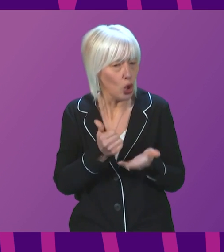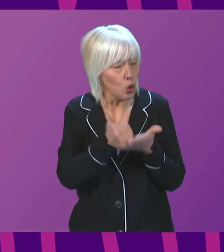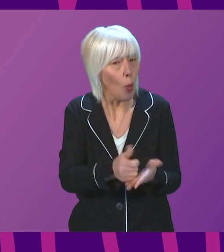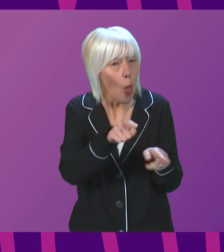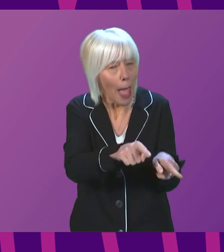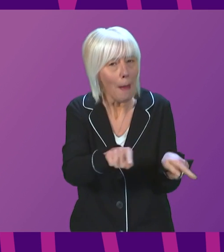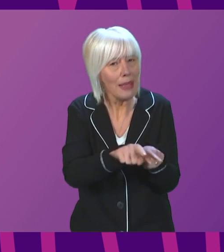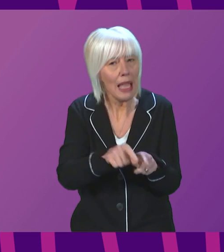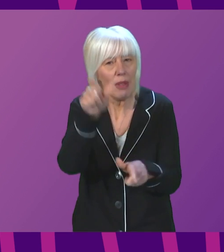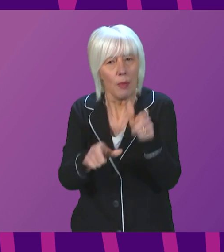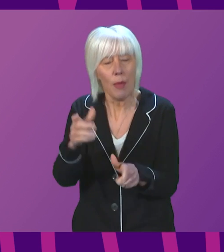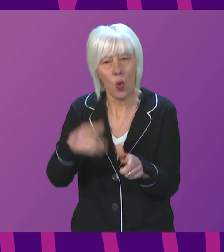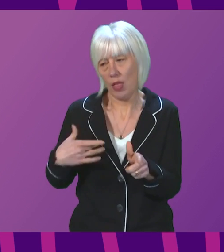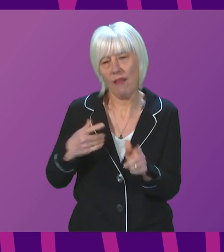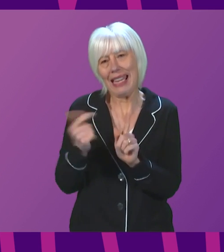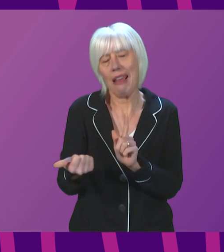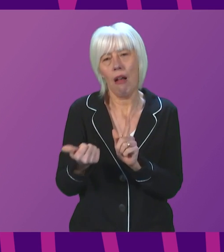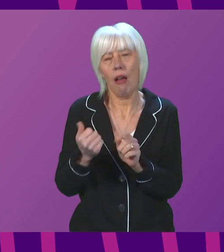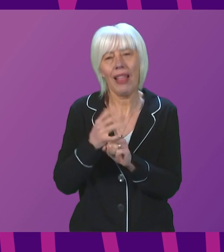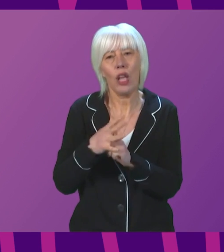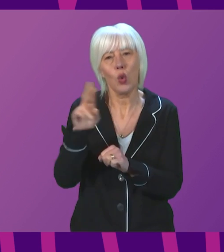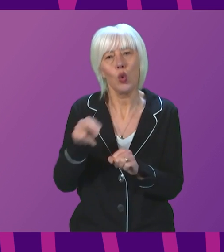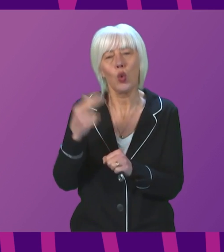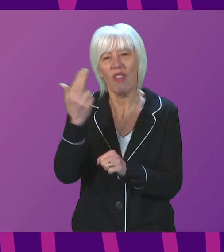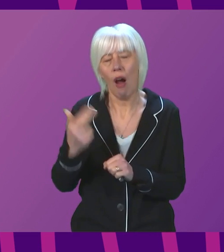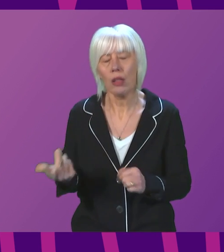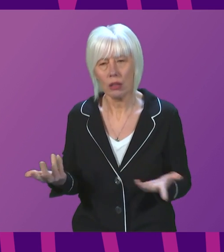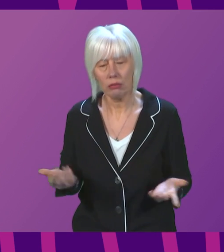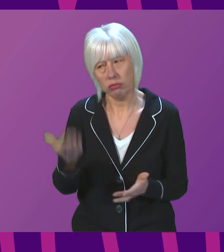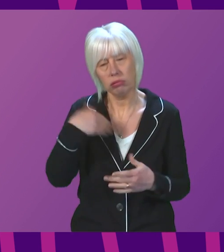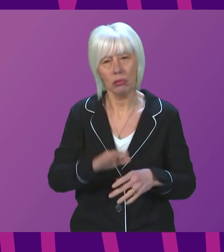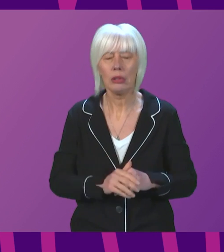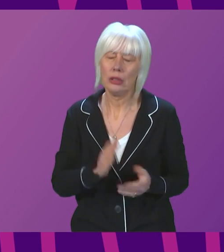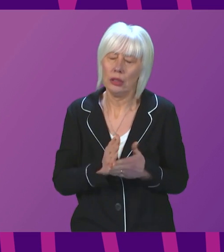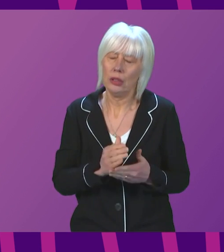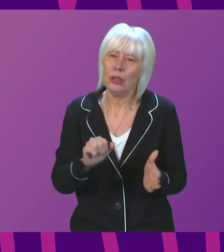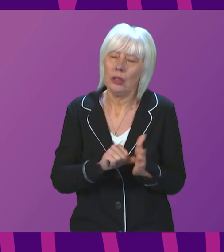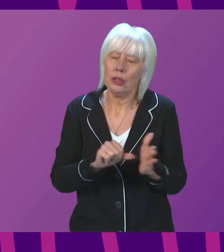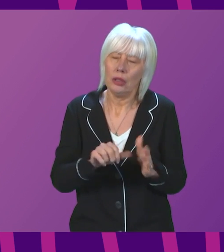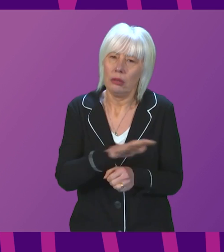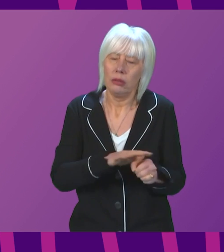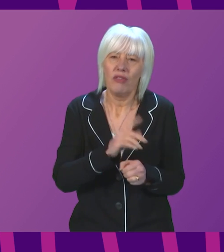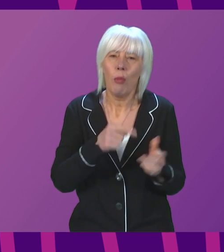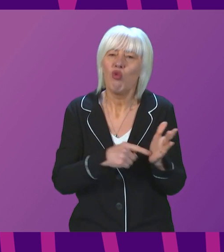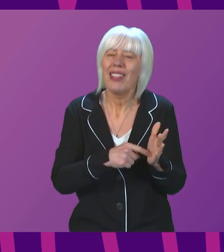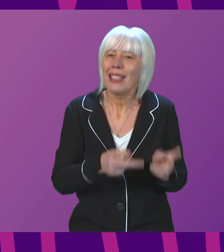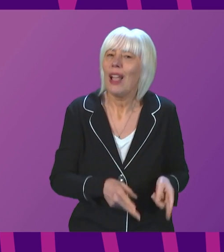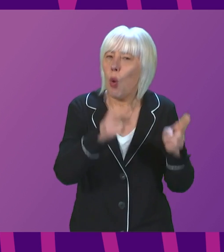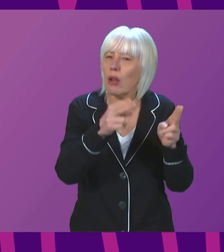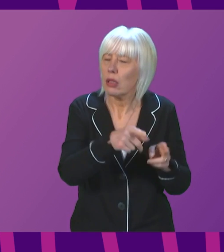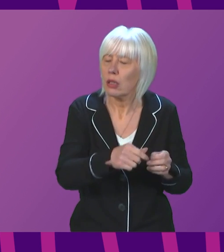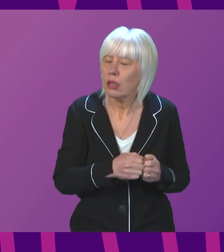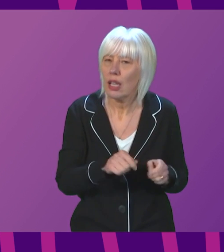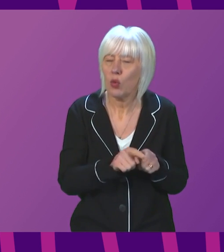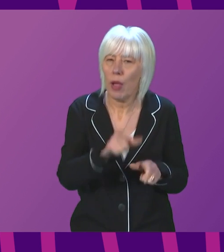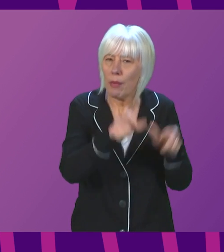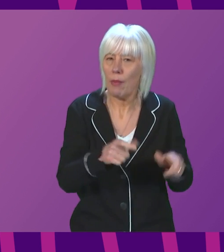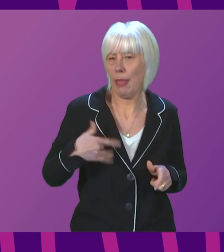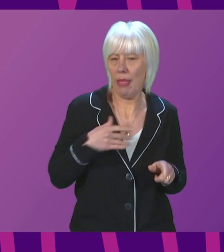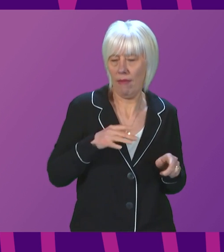First, this is an incredibly difficult situation for residents of Trinity tower and those who